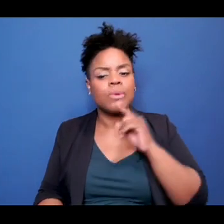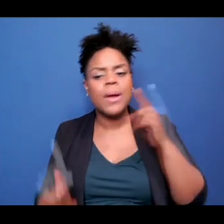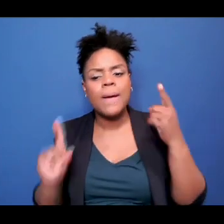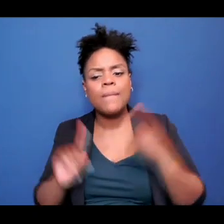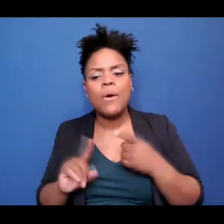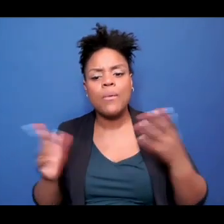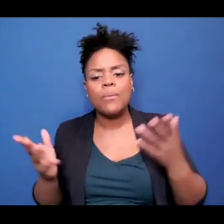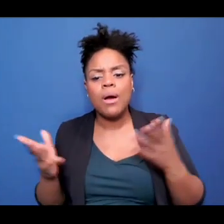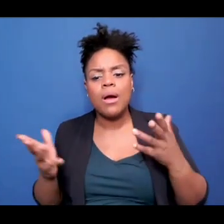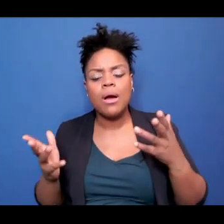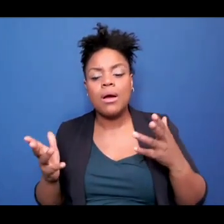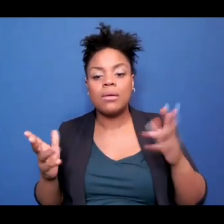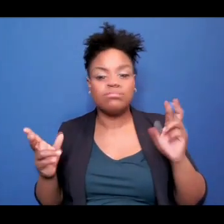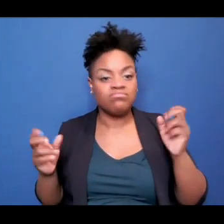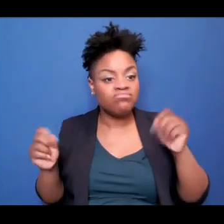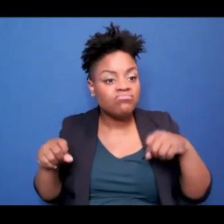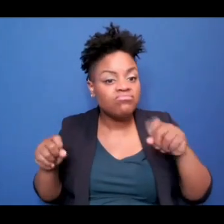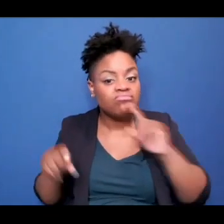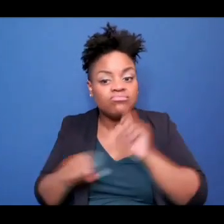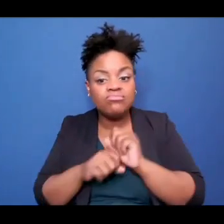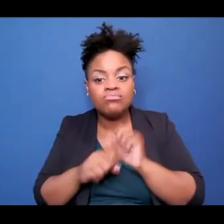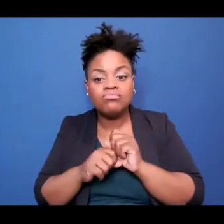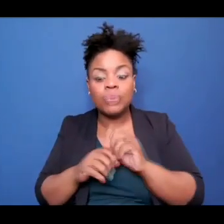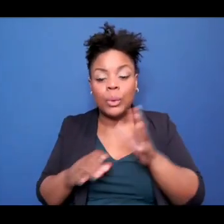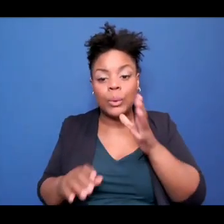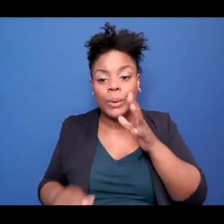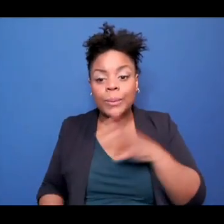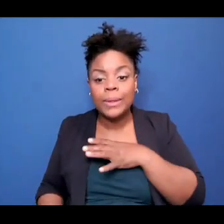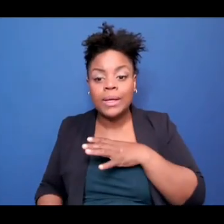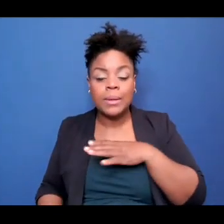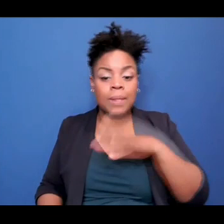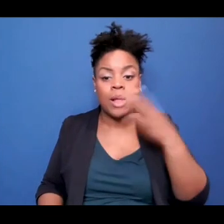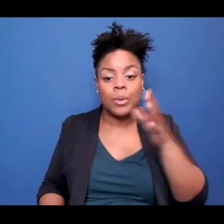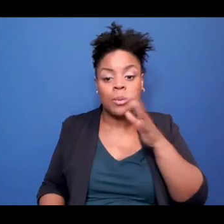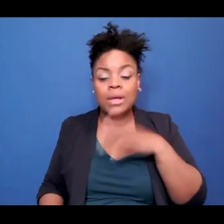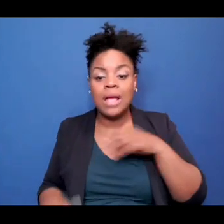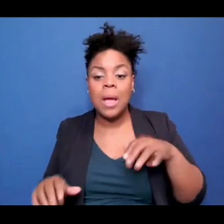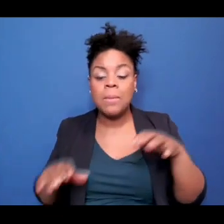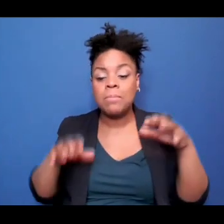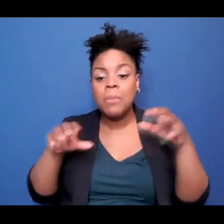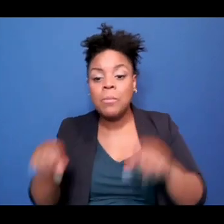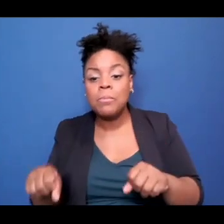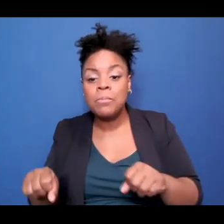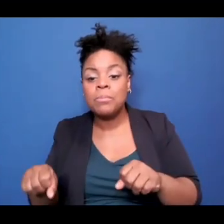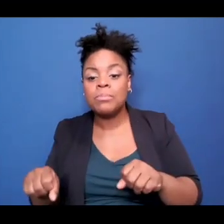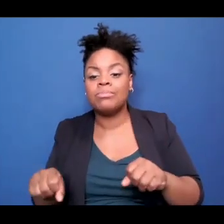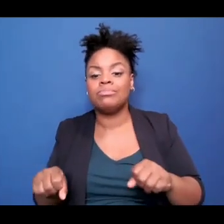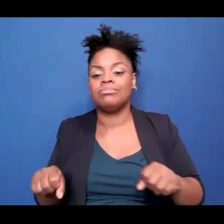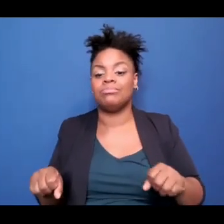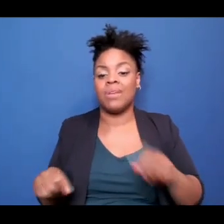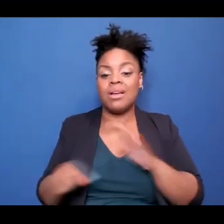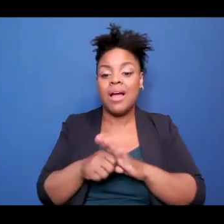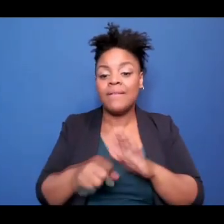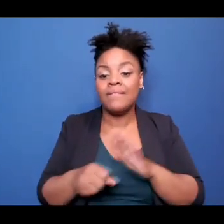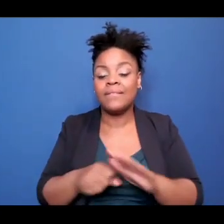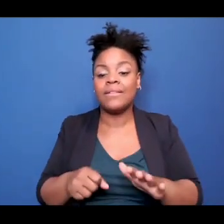COLT 45 IS A CATALYST FOR THE ACQUISITION AND SEXUAL DOMINATION OF READY AND AVAILABLE BLACK WOMEN IS WHAT THIS SUGGESTS.